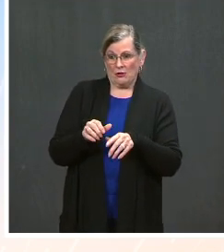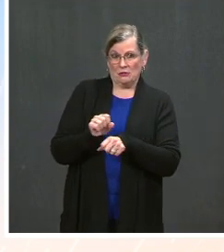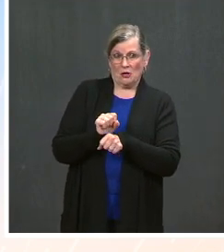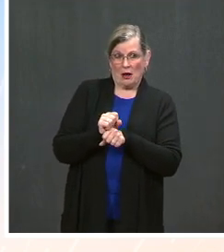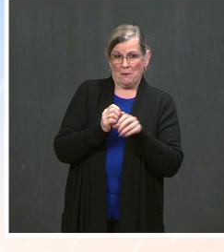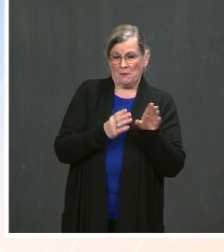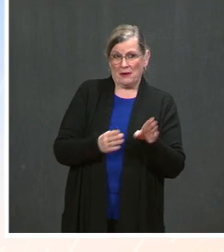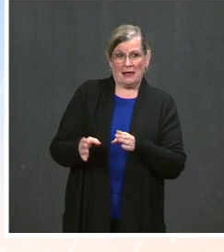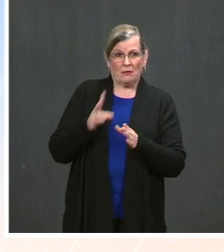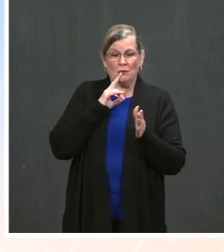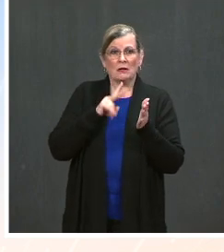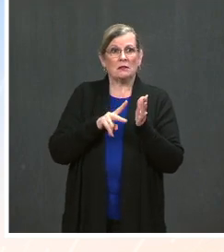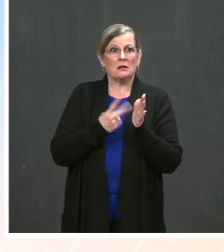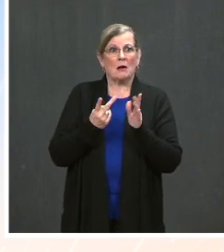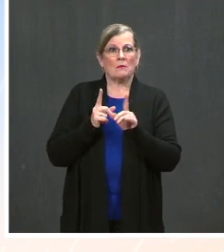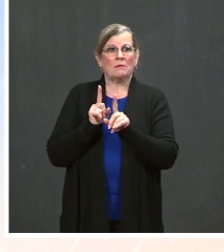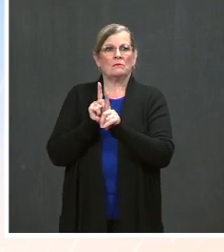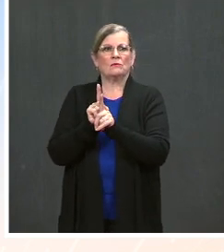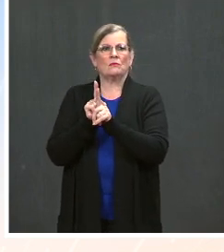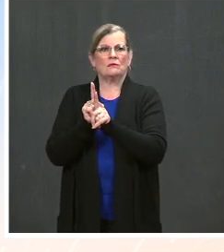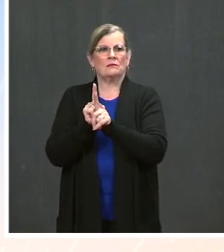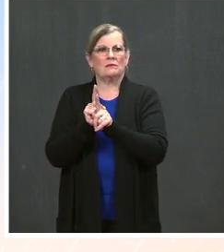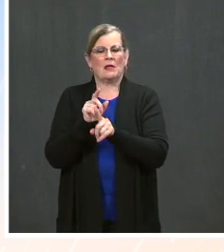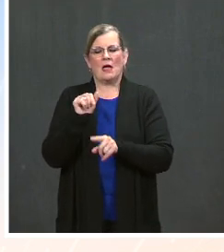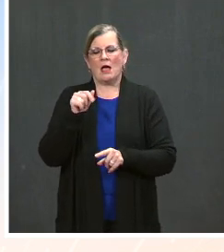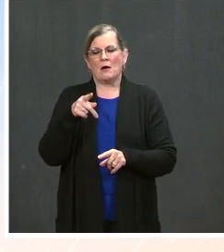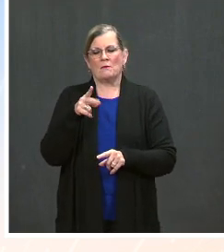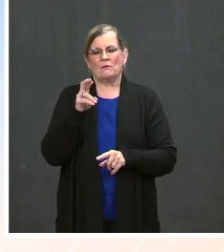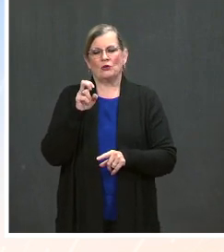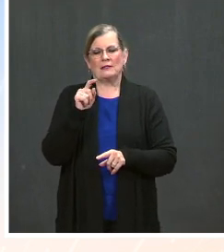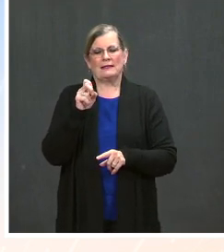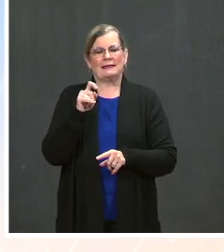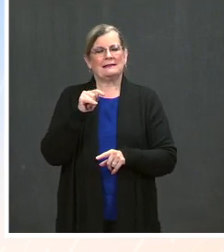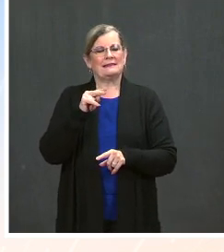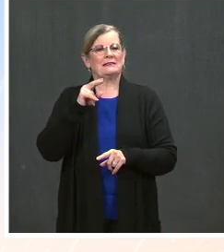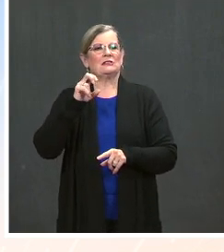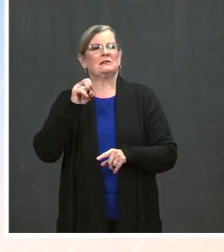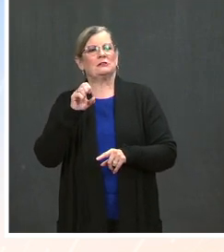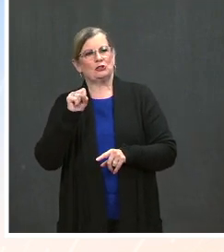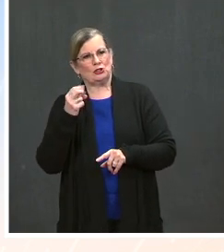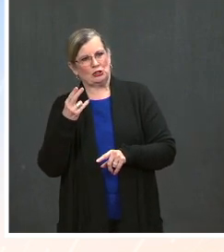apprenticeships to over 1 million while ensuring these programs reach those who have been left out in the past.